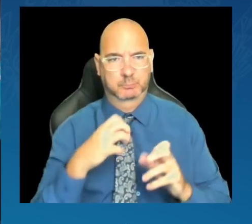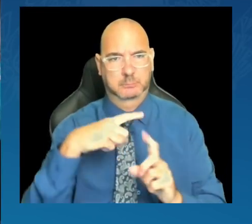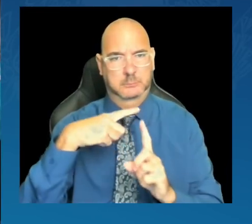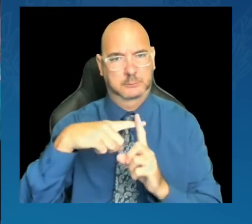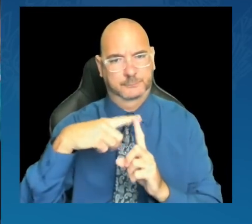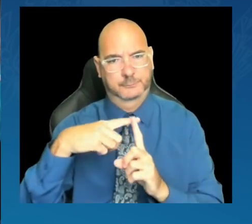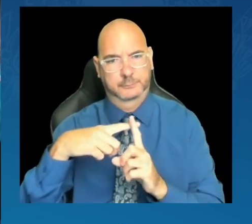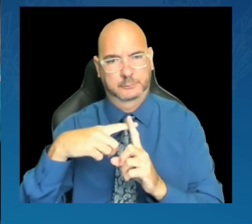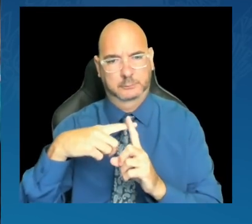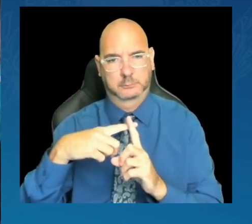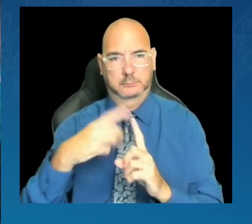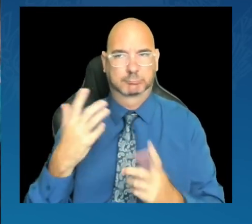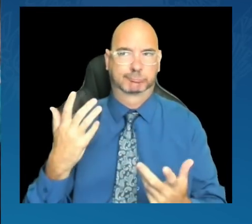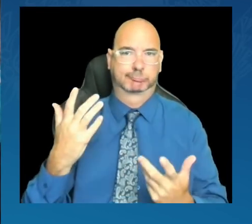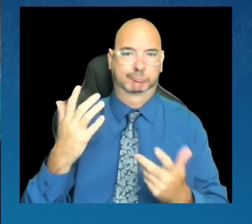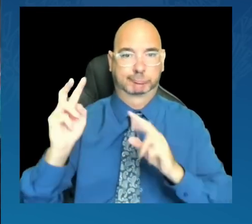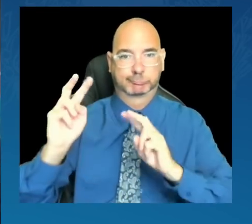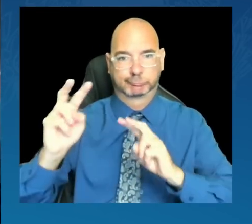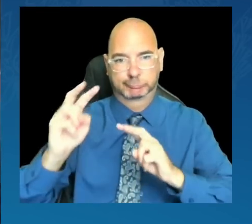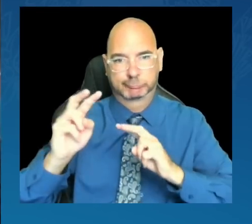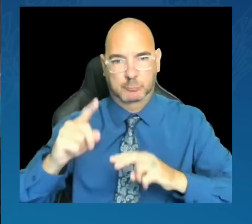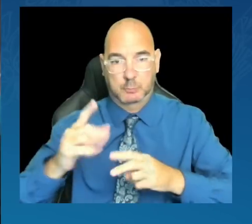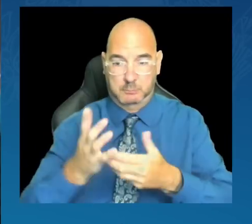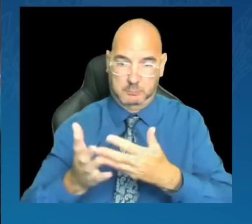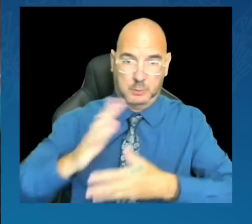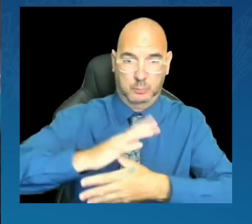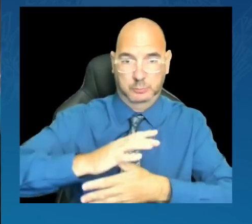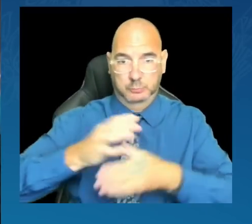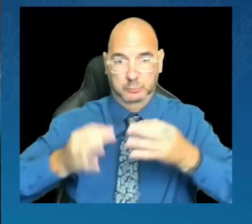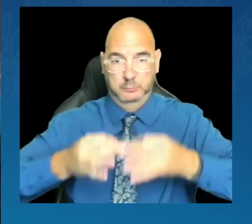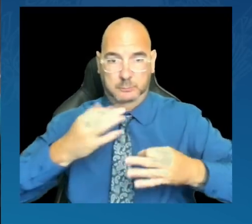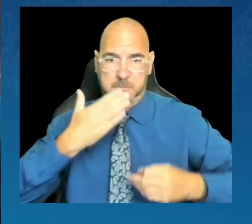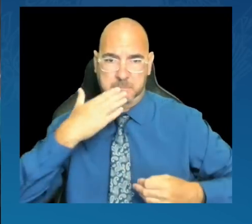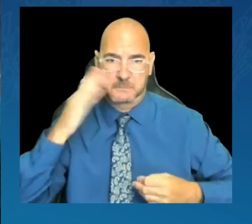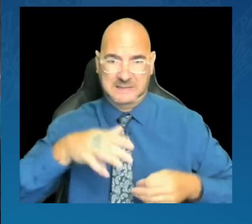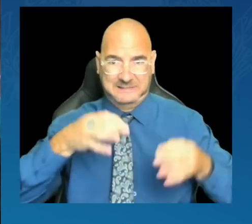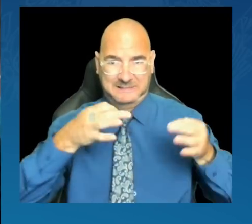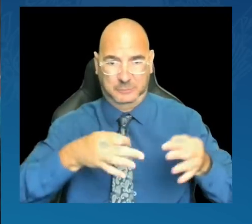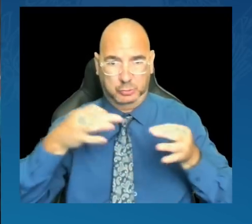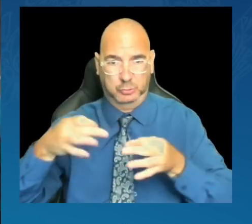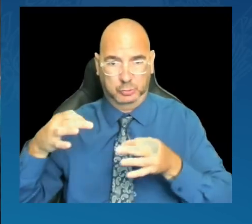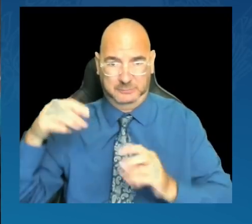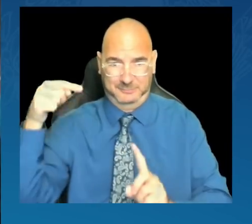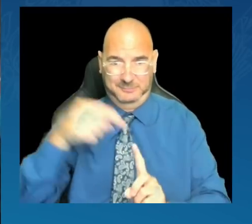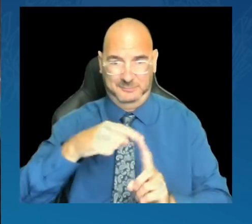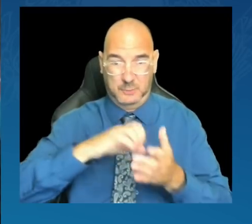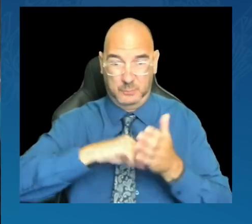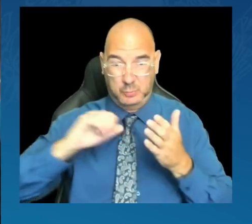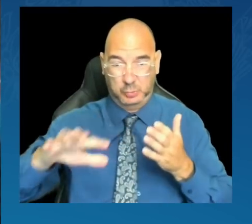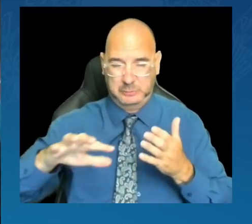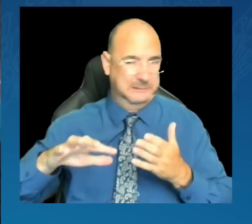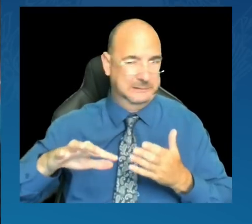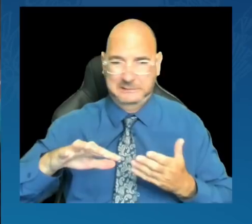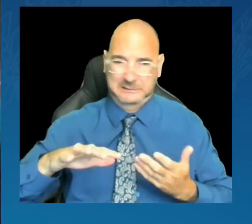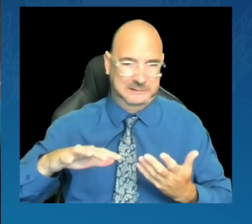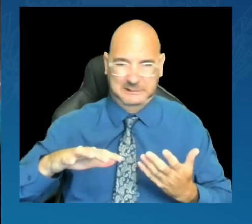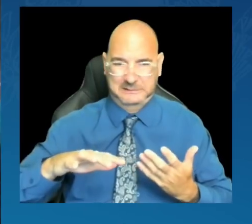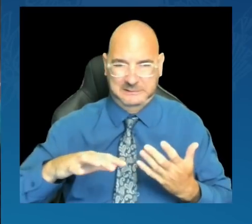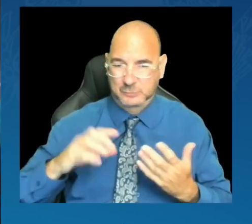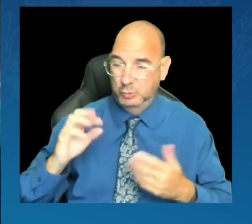as it relates to abortions in Republicans in my state, Indiana, have decided to make restrictions